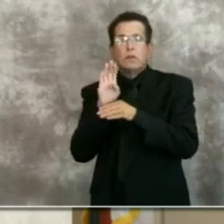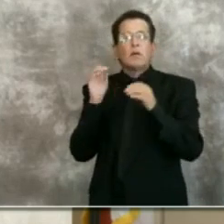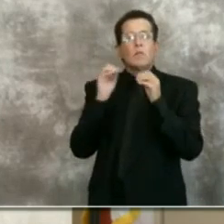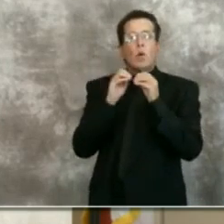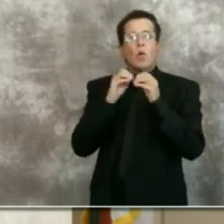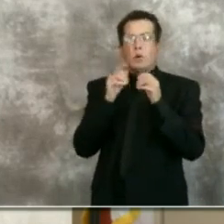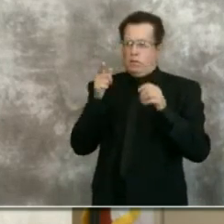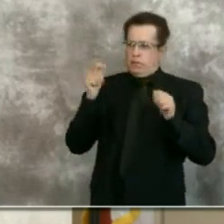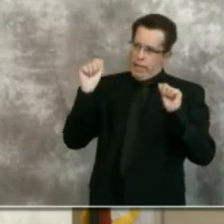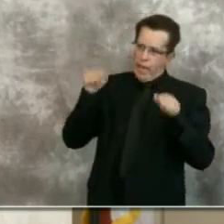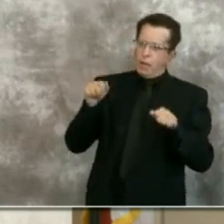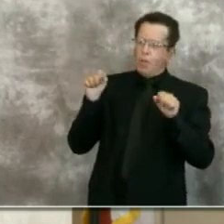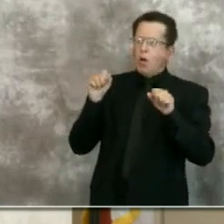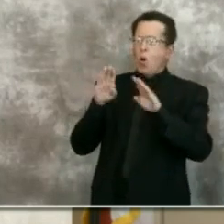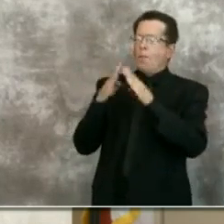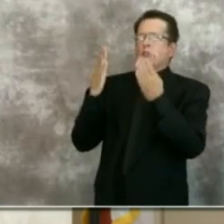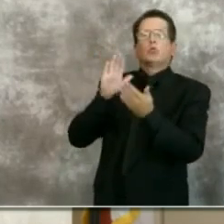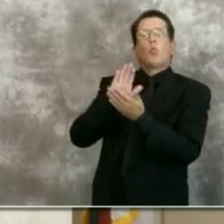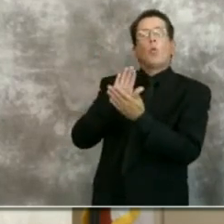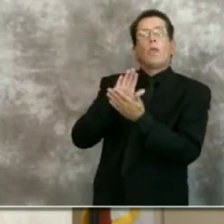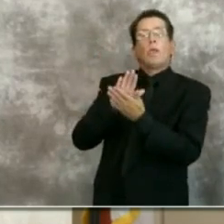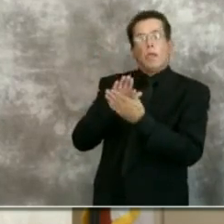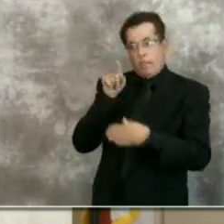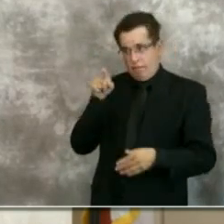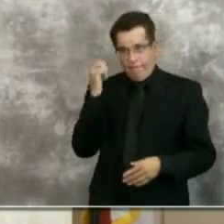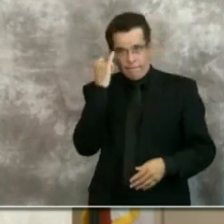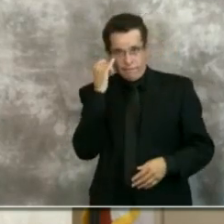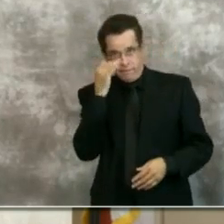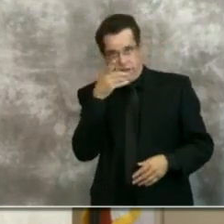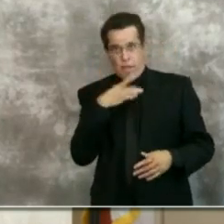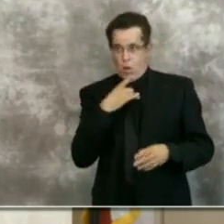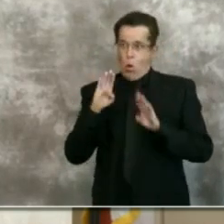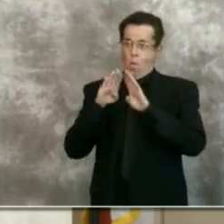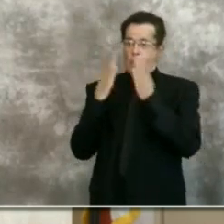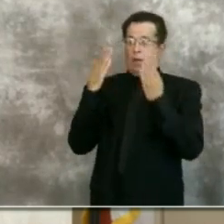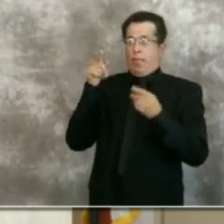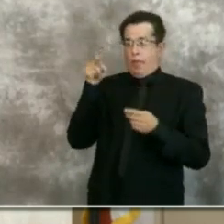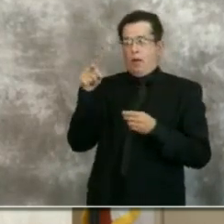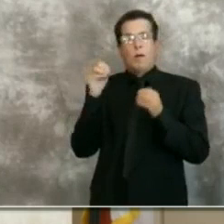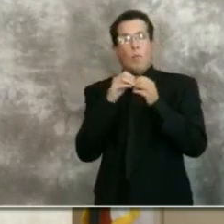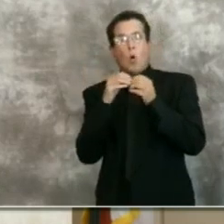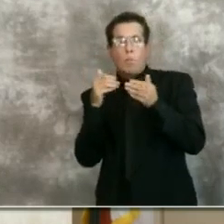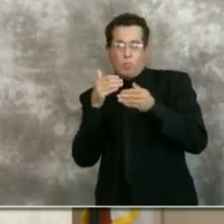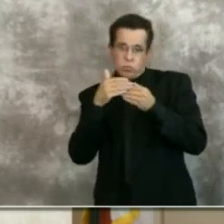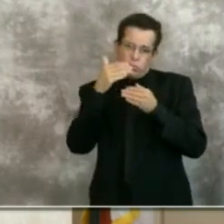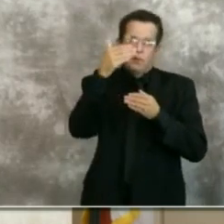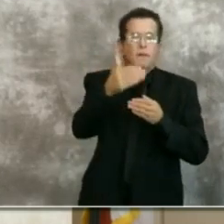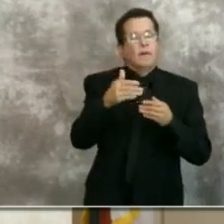AND ENSURE AS MUCH OF OUR ECONOMY IS OPEN AS POSSIBLE. IF WE WANT TO COME TOGETHER AND ENSURE WE HAVE AT LEAST AN OPTION. IT'S A FREE OPEN NEW